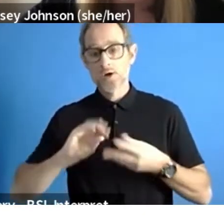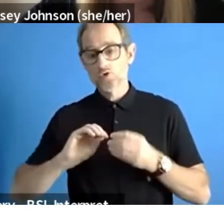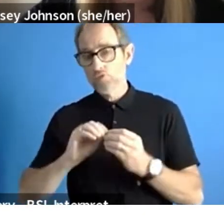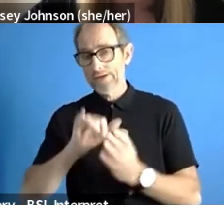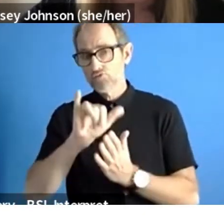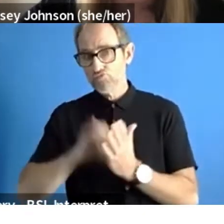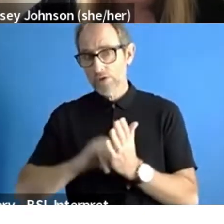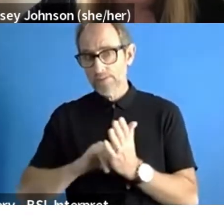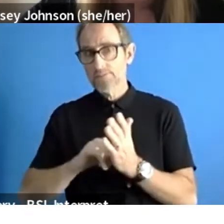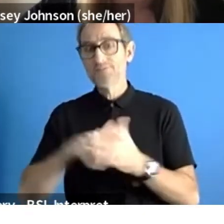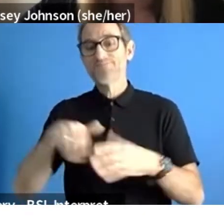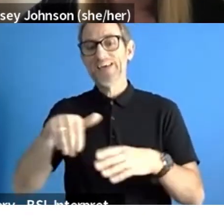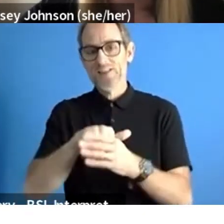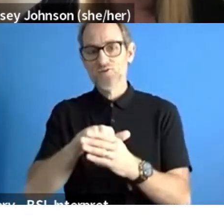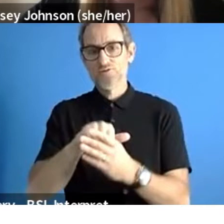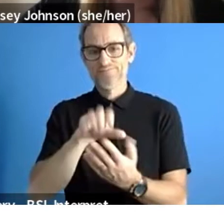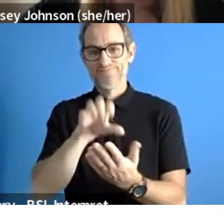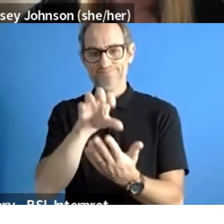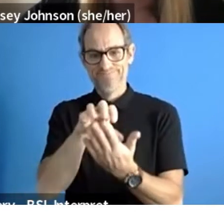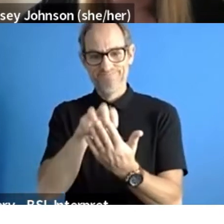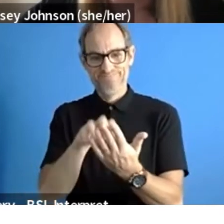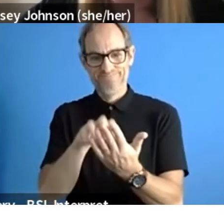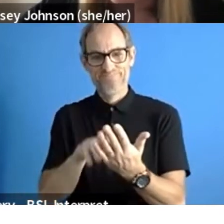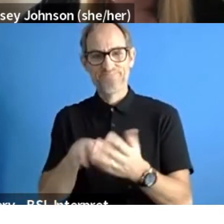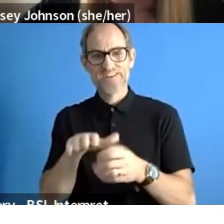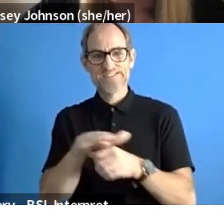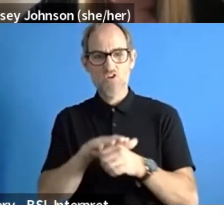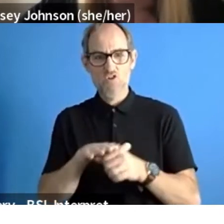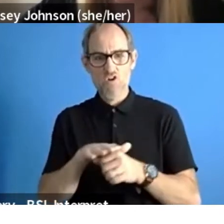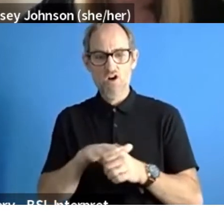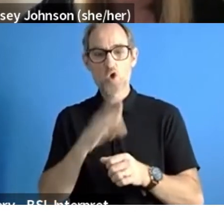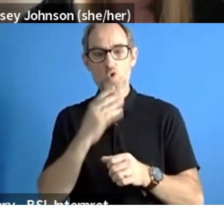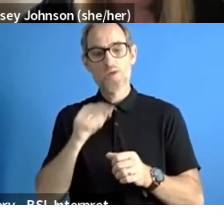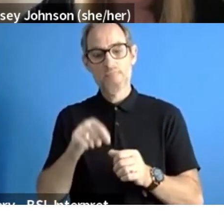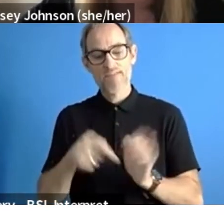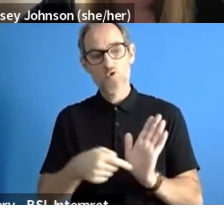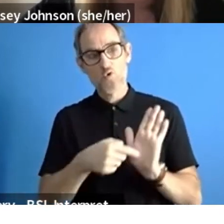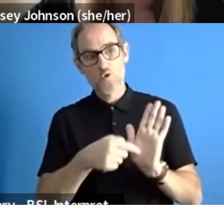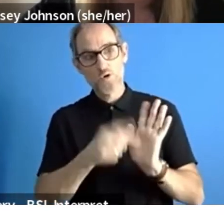that can be used in the testing and explains what you're looking to test